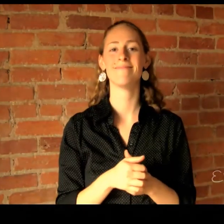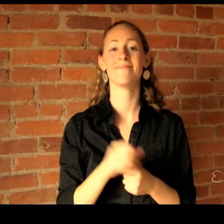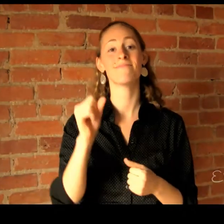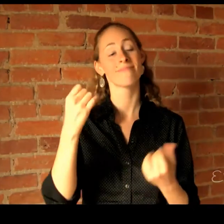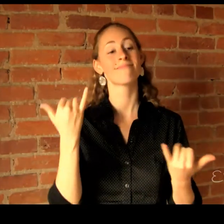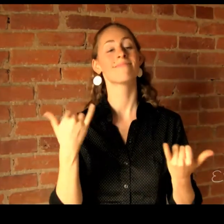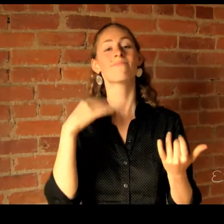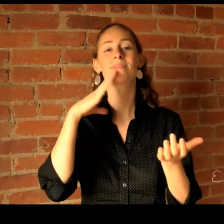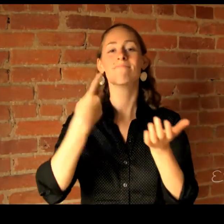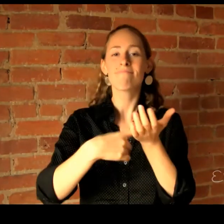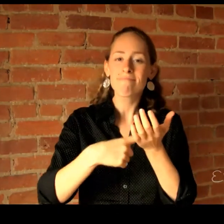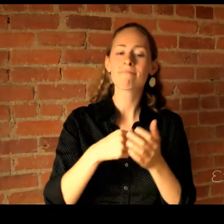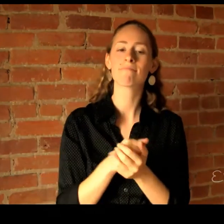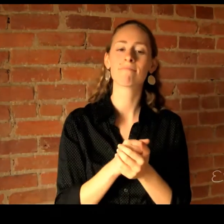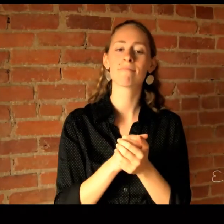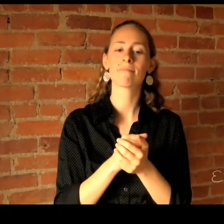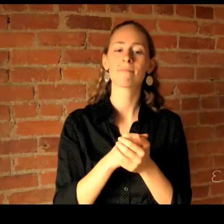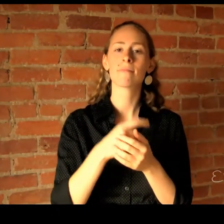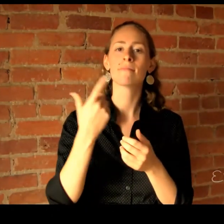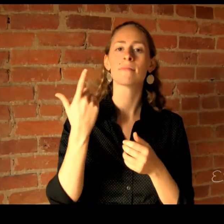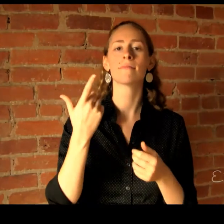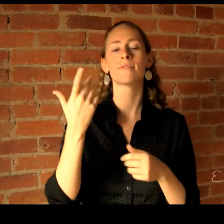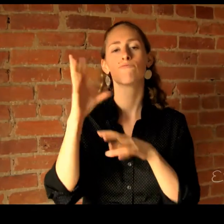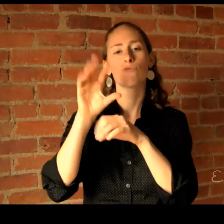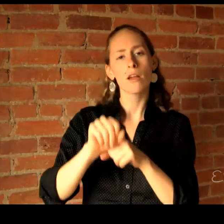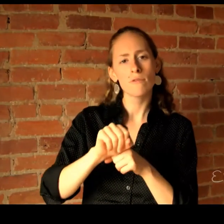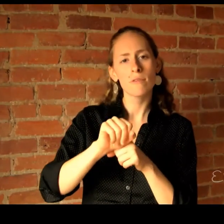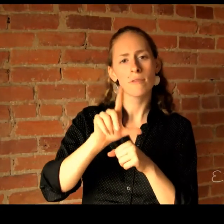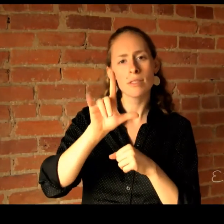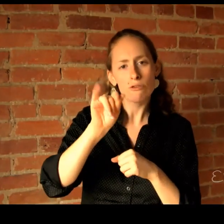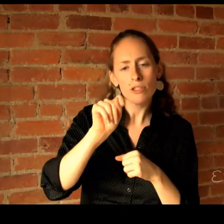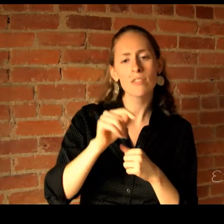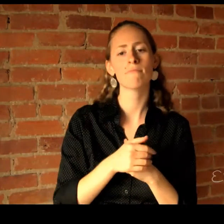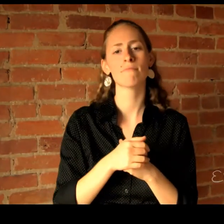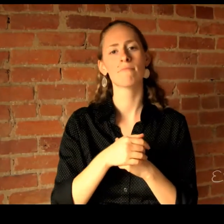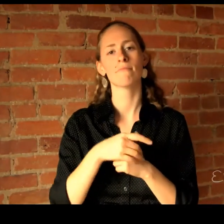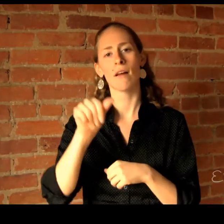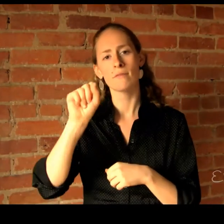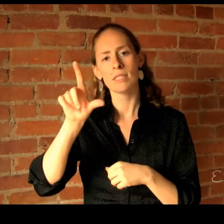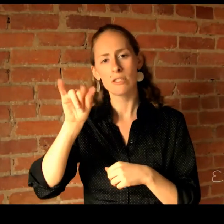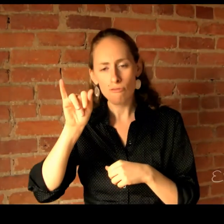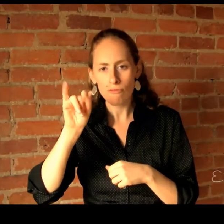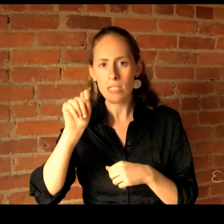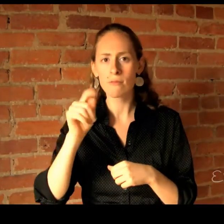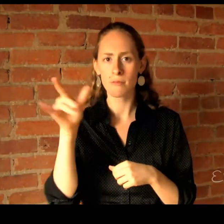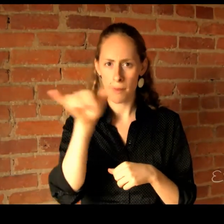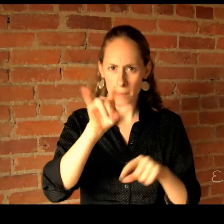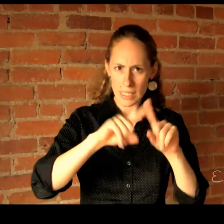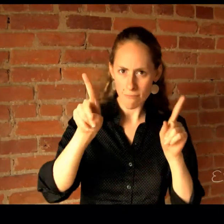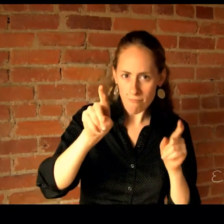should do the same. I’ll discuss and compare the values between traditional literature and ASL literature.